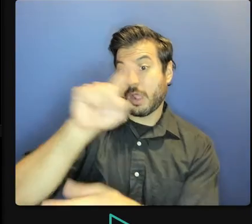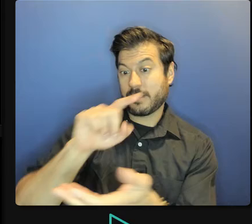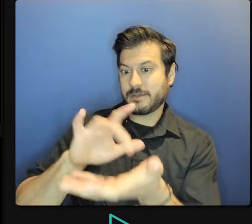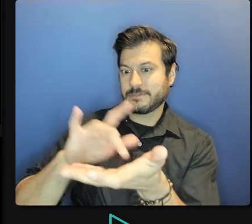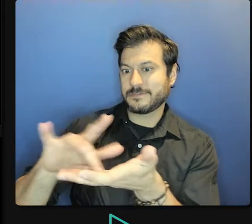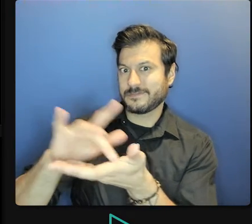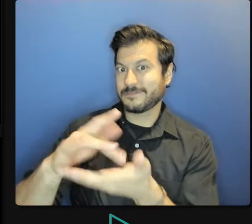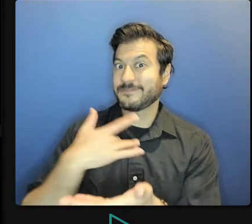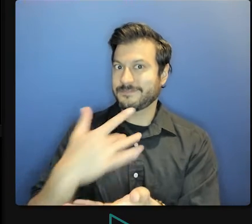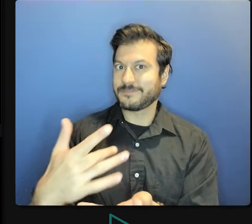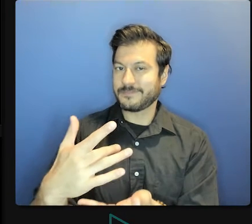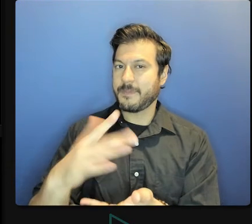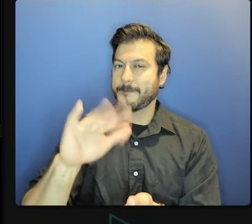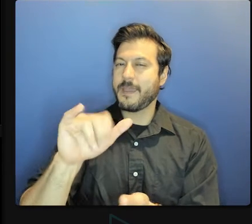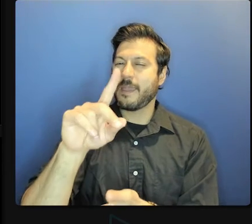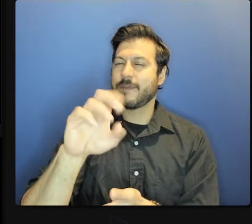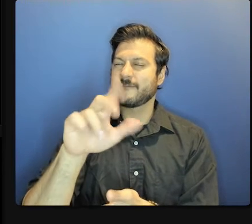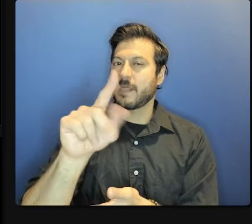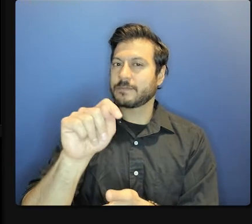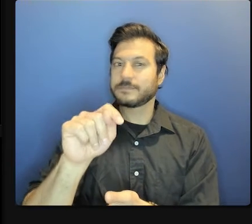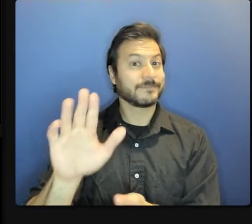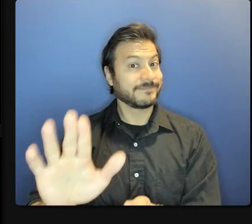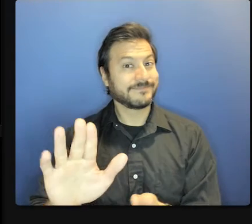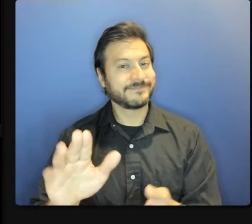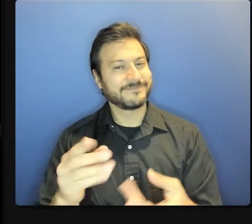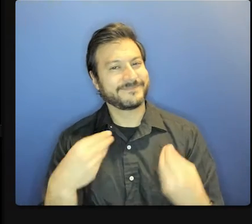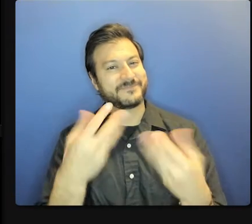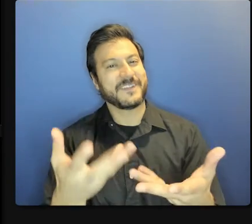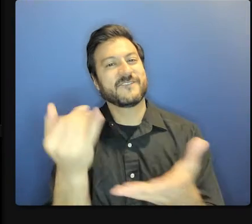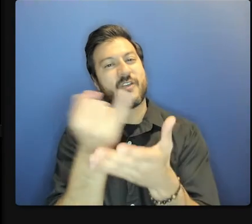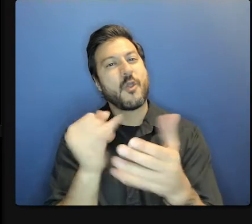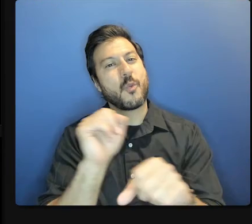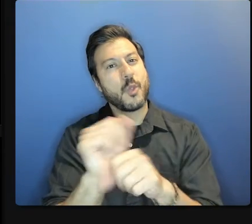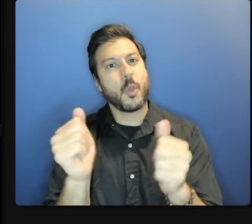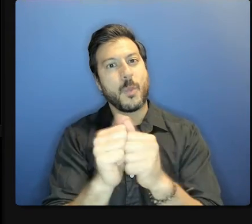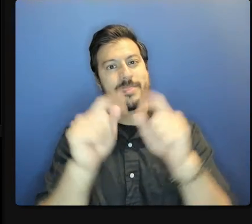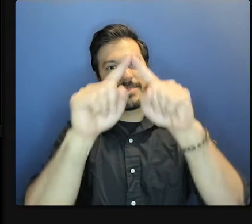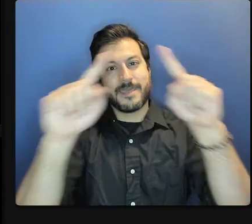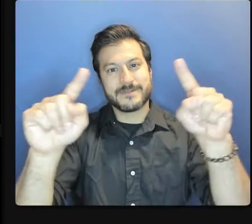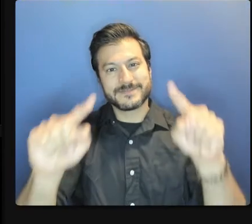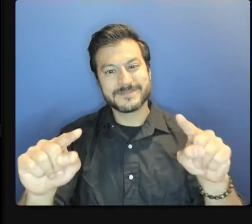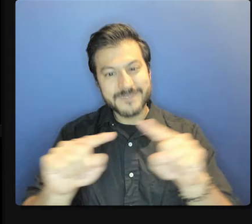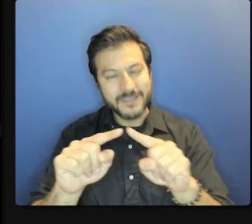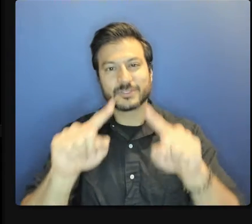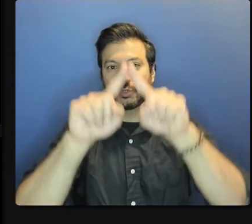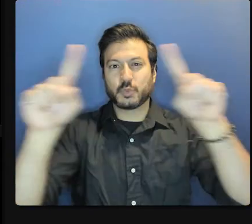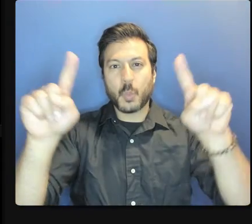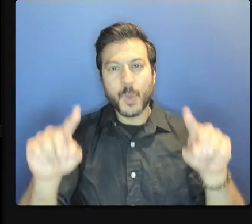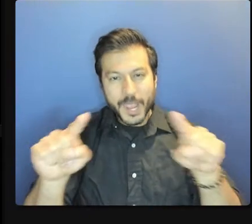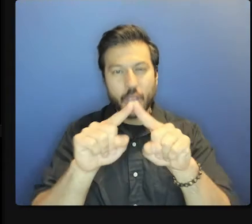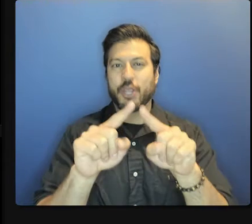that the Touch Adaptation Kit uses by default, Minecraft Dungeons provides artwork with hexagons and squares.